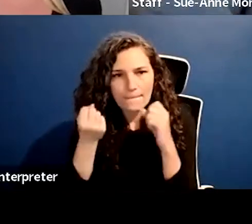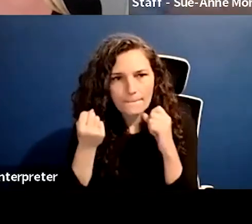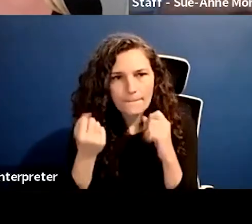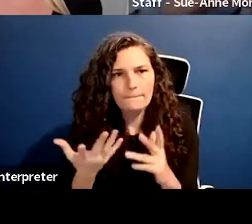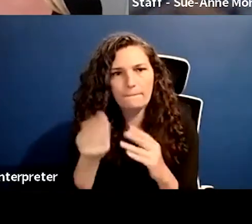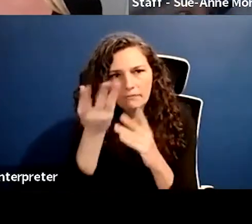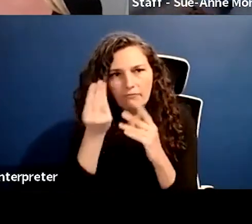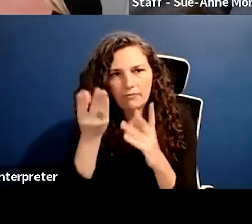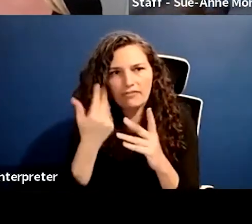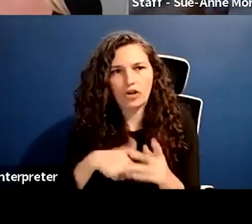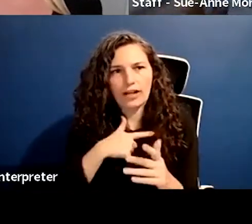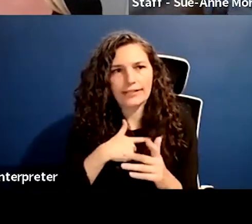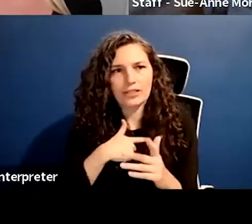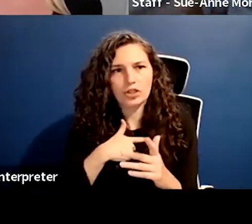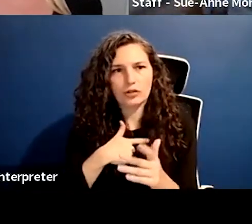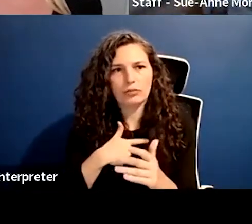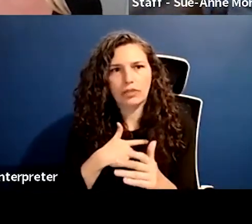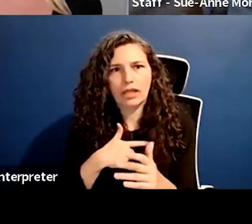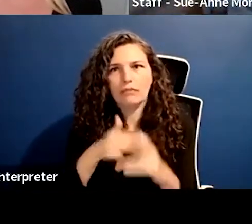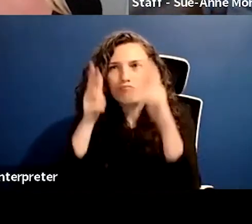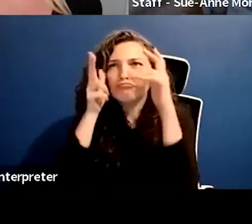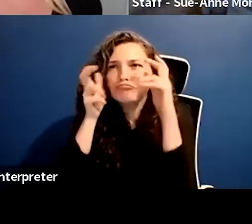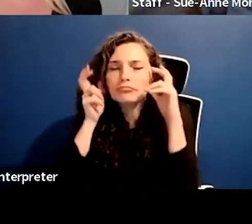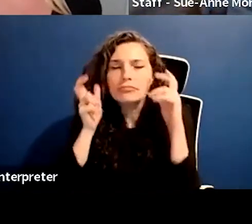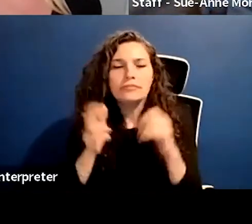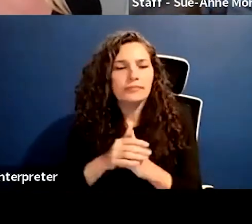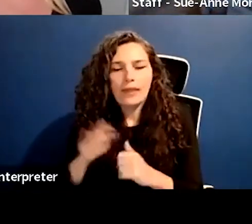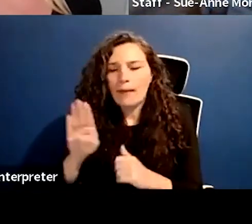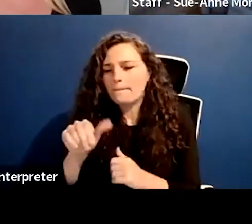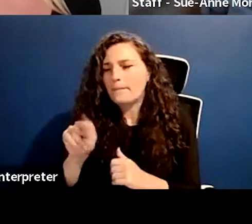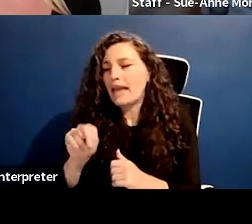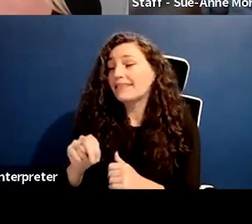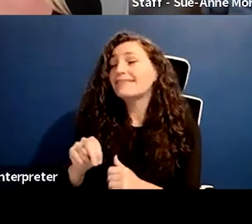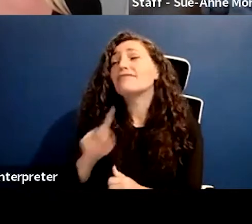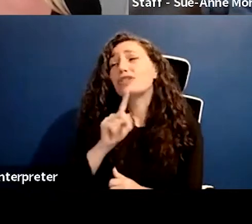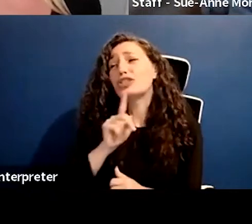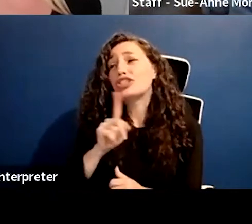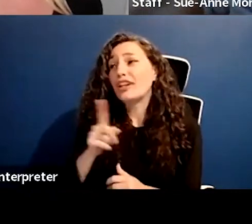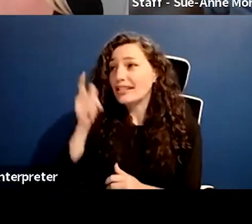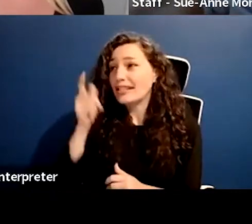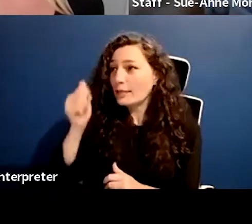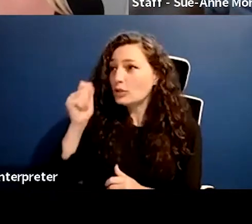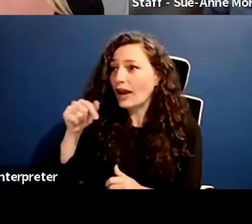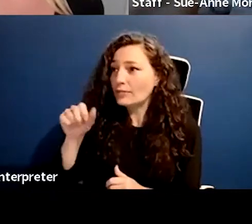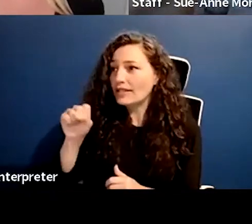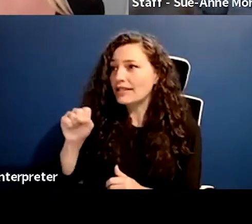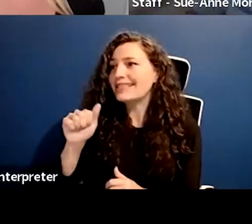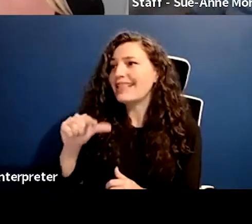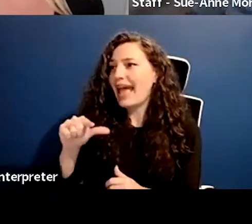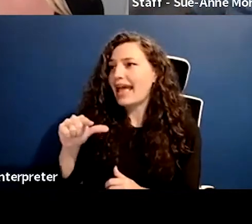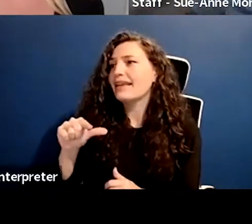Yeah, be sure, subscribe to the SAG-AFTRA YouTube channel right here. Subscribe to the podcast, follow on social media,